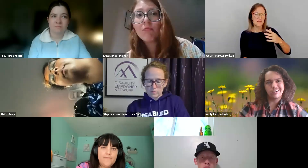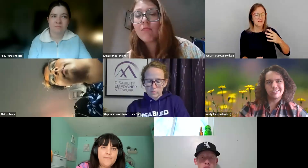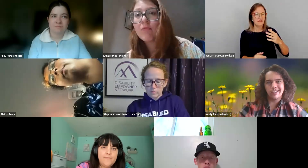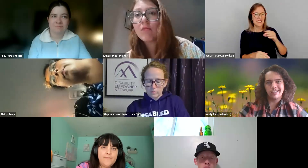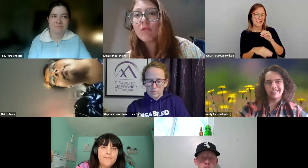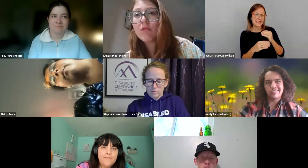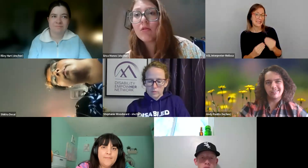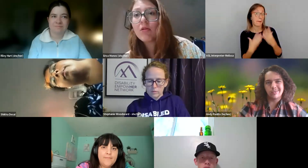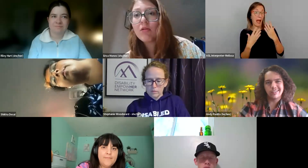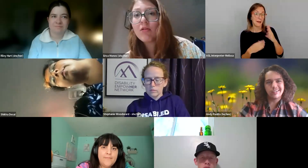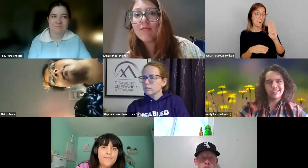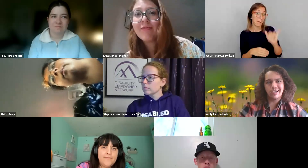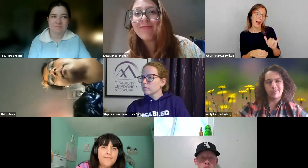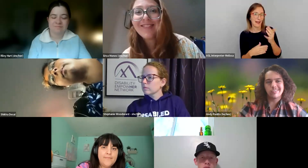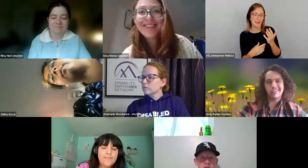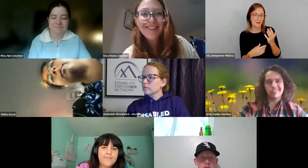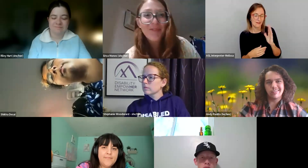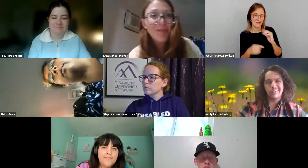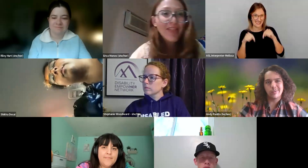much near the Oregon border. If you have seen the TV show gravity falls,